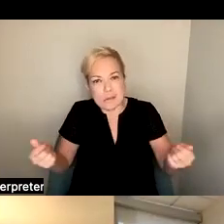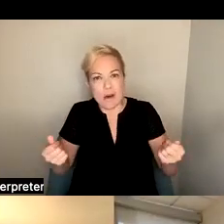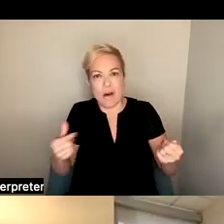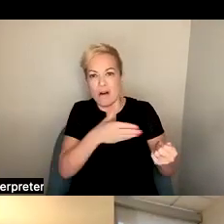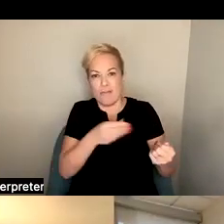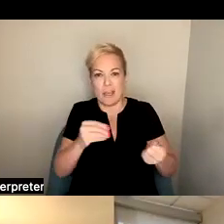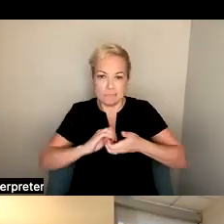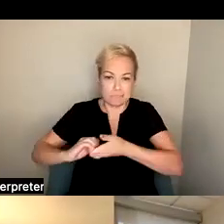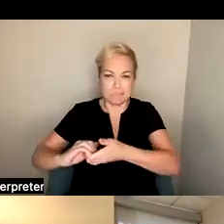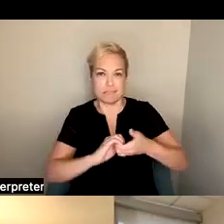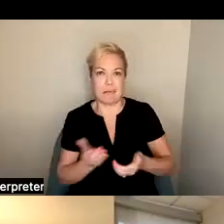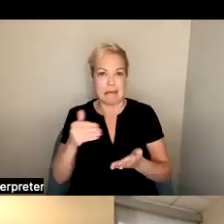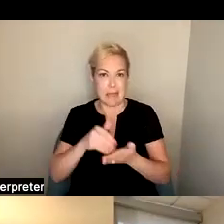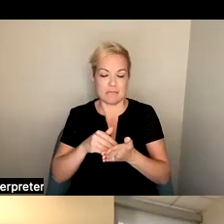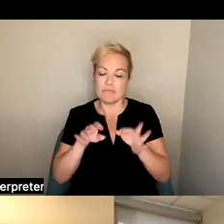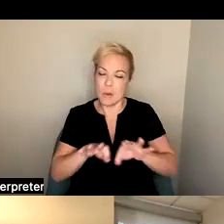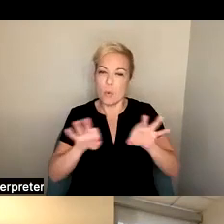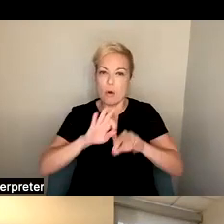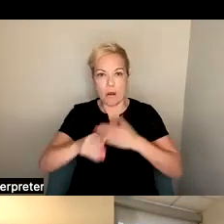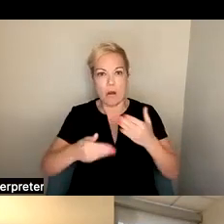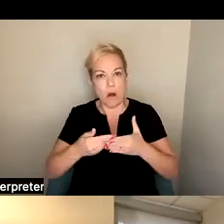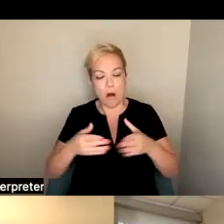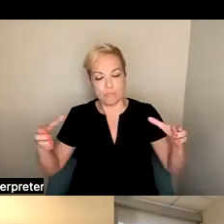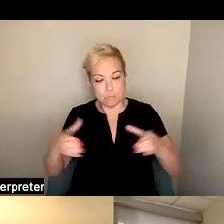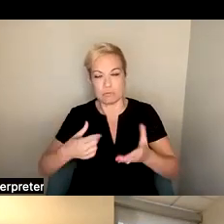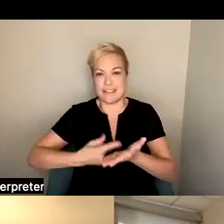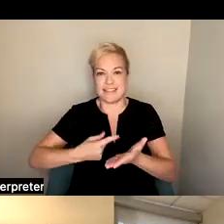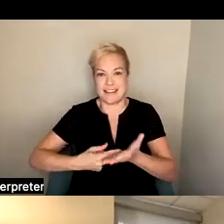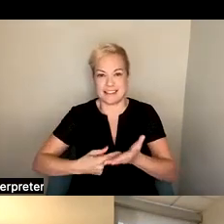are part of this discussion. So I want to start out with something very, kind of, basic which is